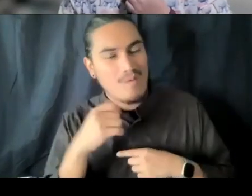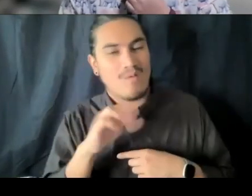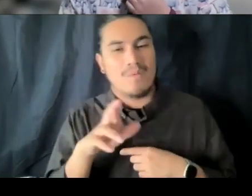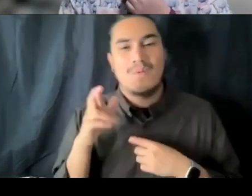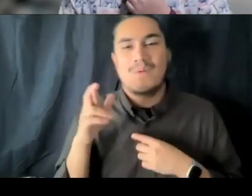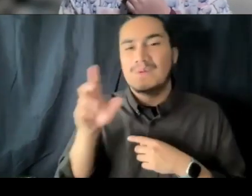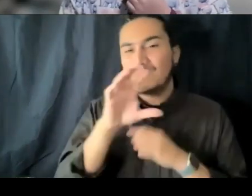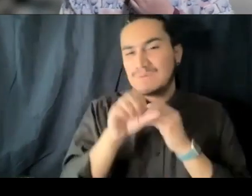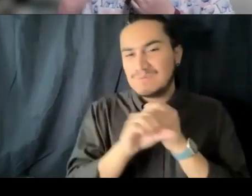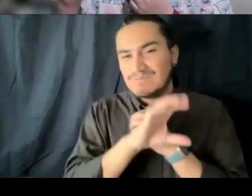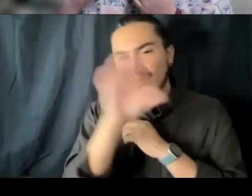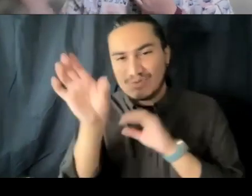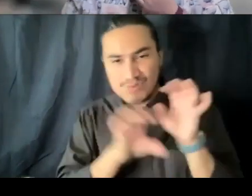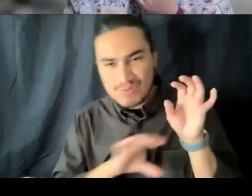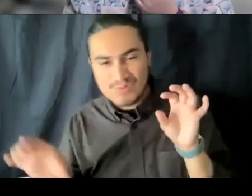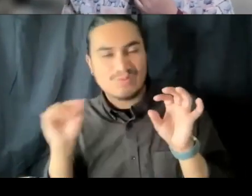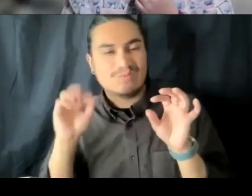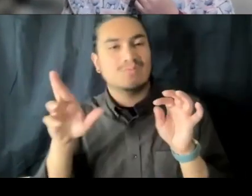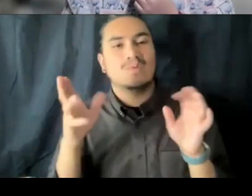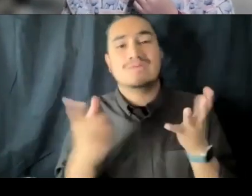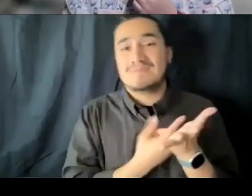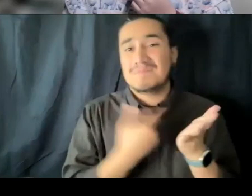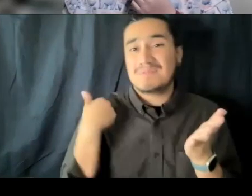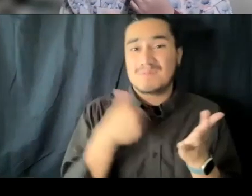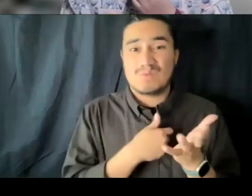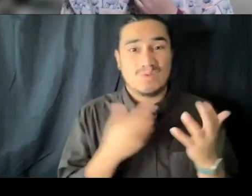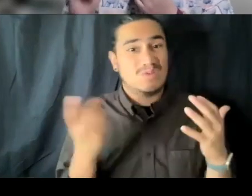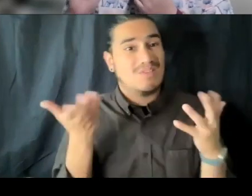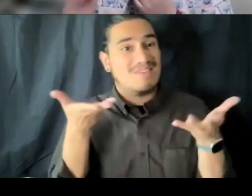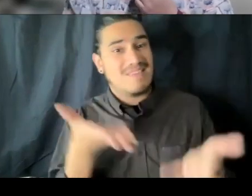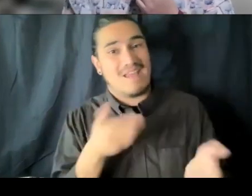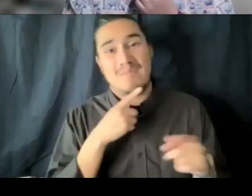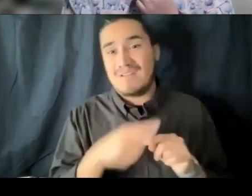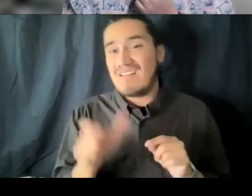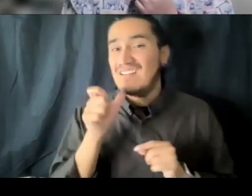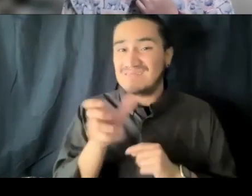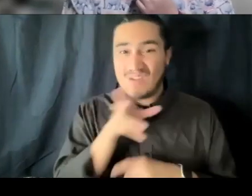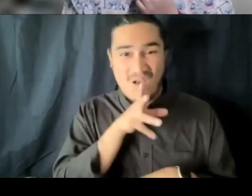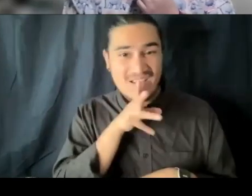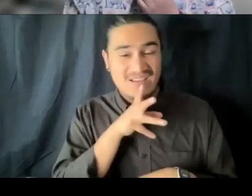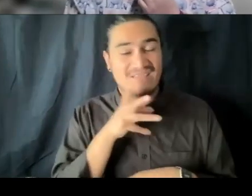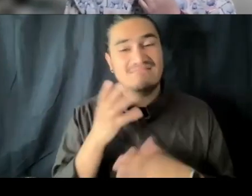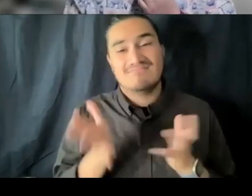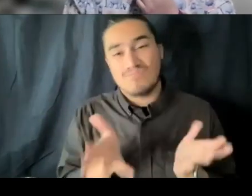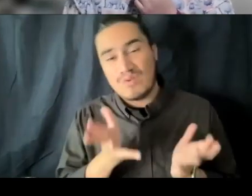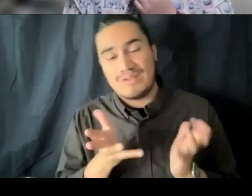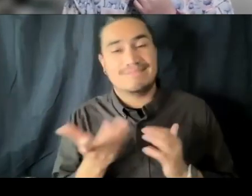Sometimes we're present but not talking. So somebody may just wanna sit quietly in the same room with you.